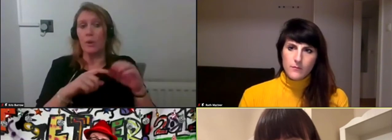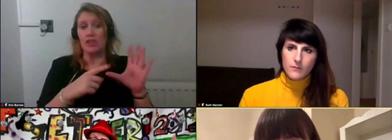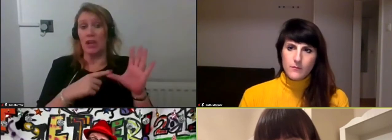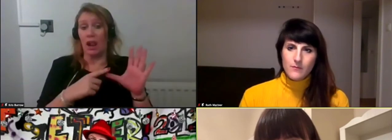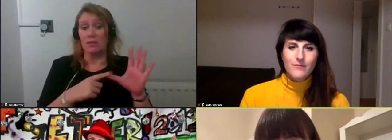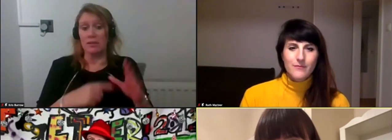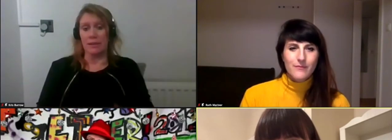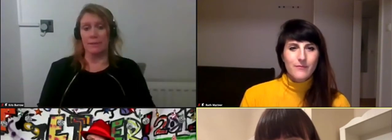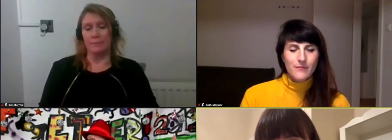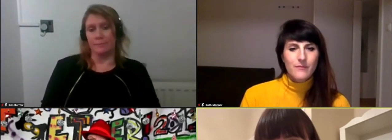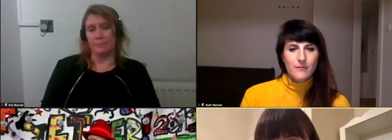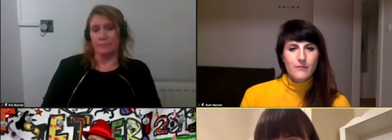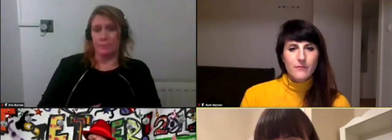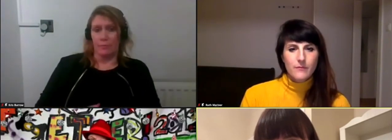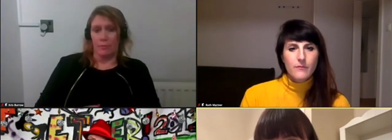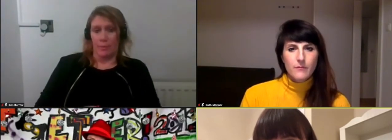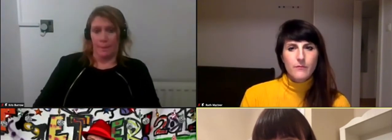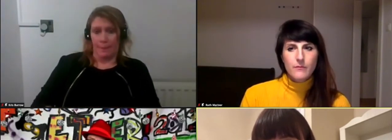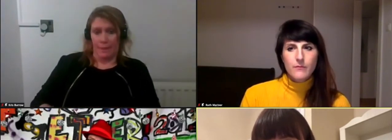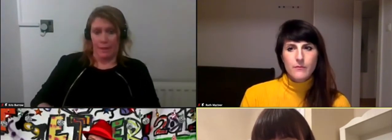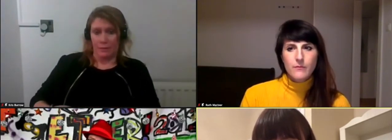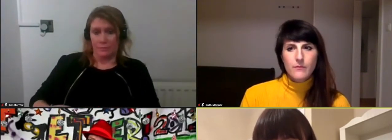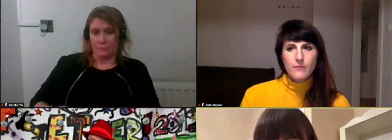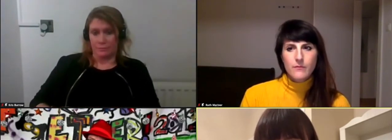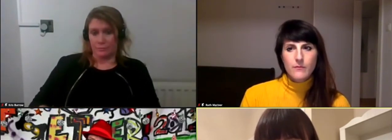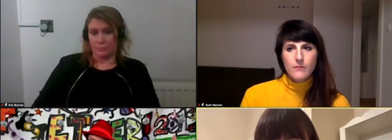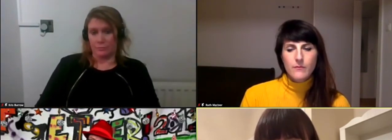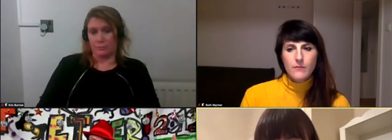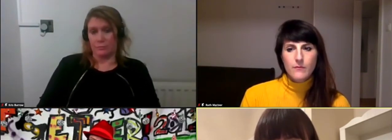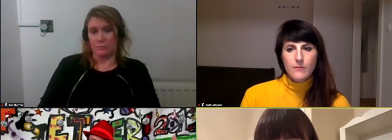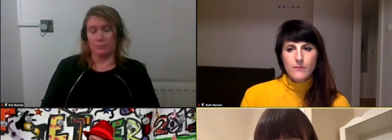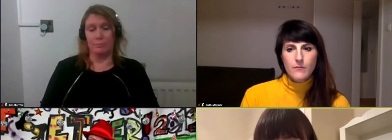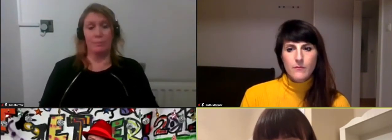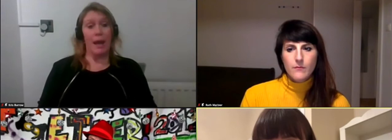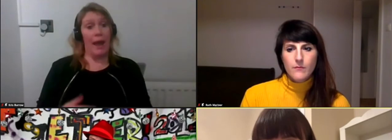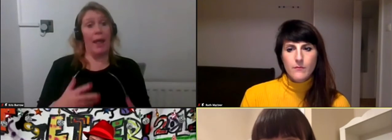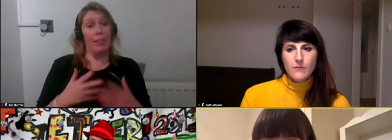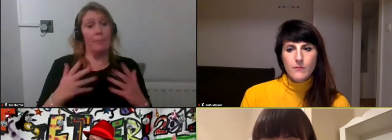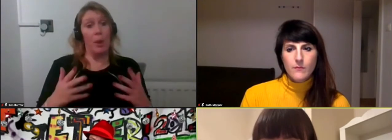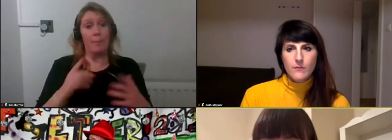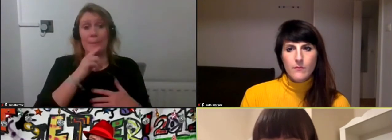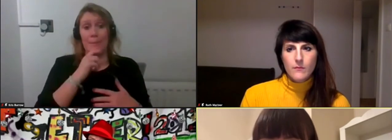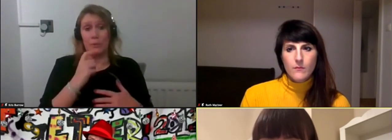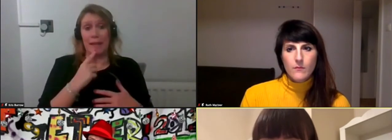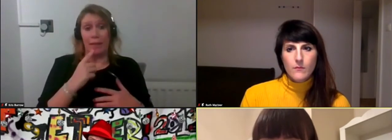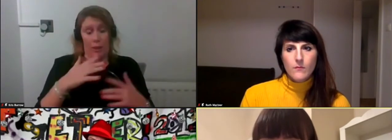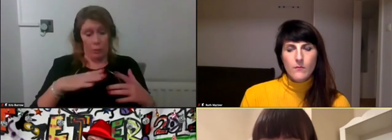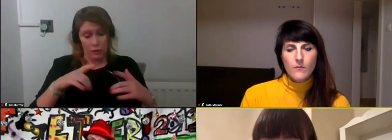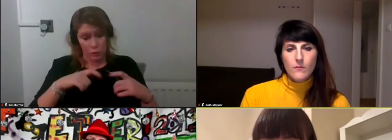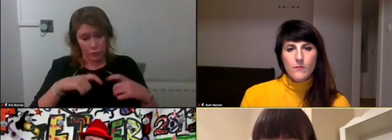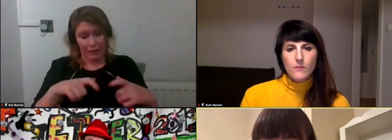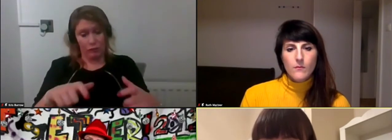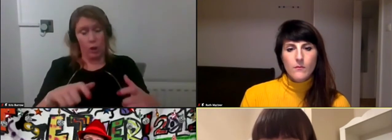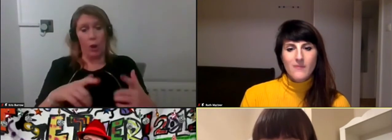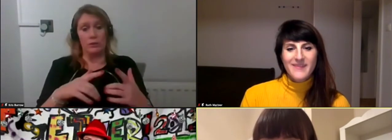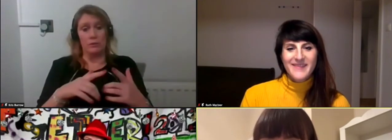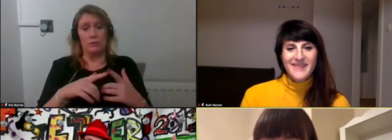YouTube, but so far everyone wants to see you carrying on, but yes, widening things